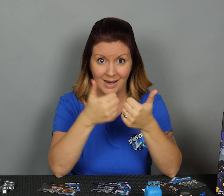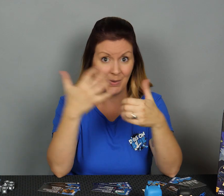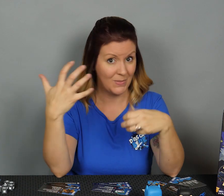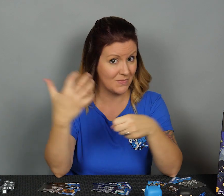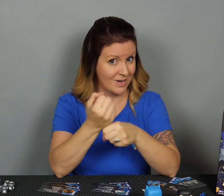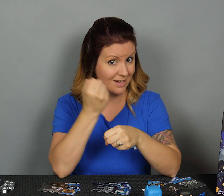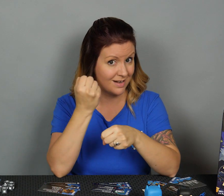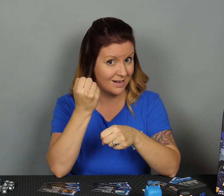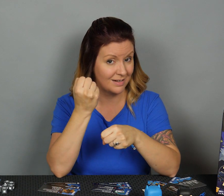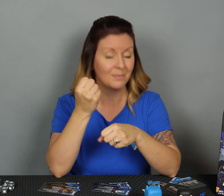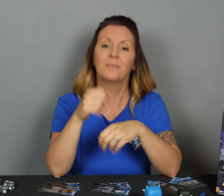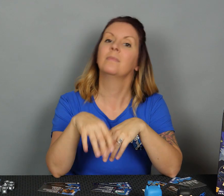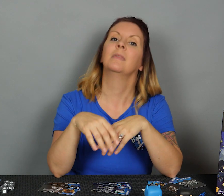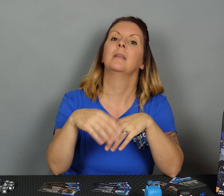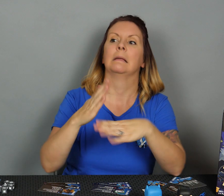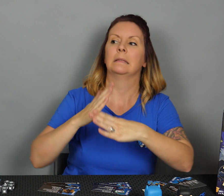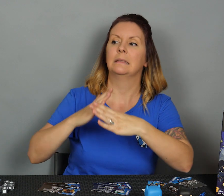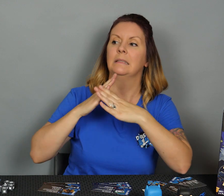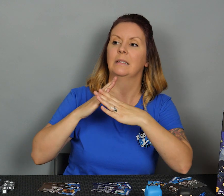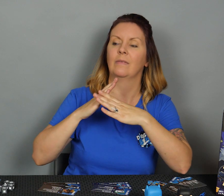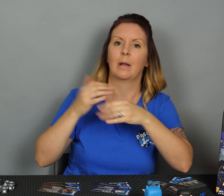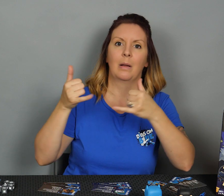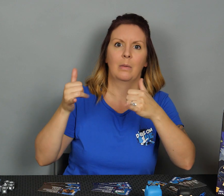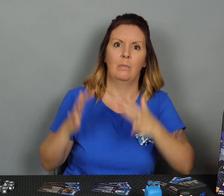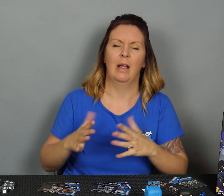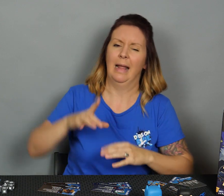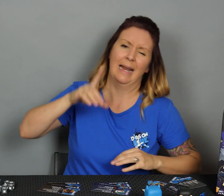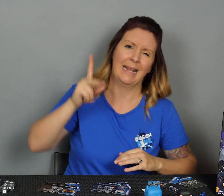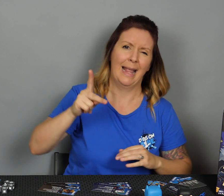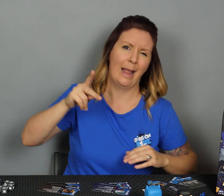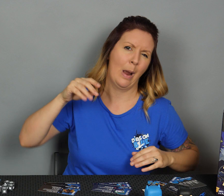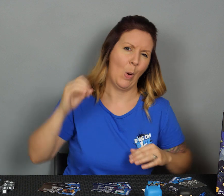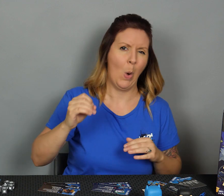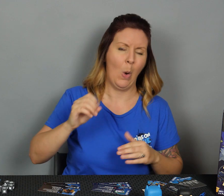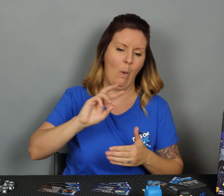If the challenger wins, the defending player is knocked out and the character is knocked